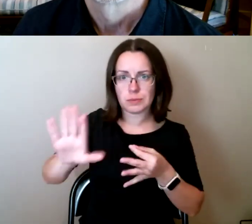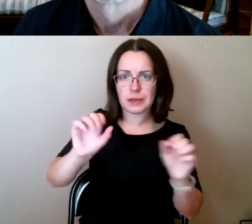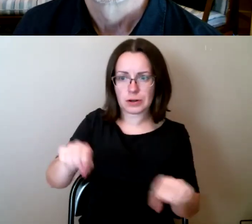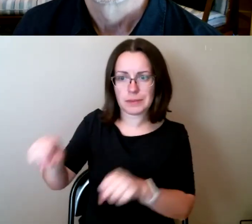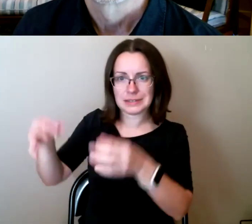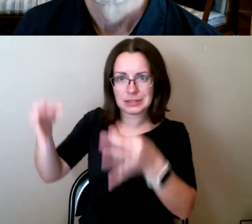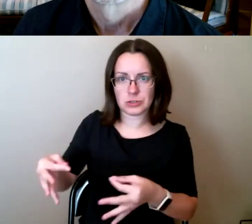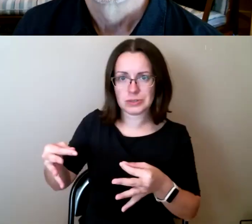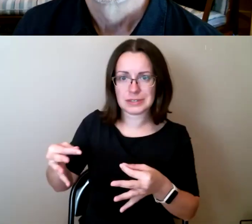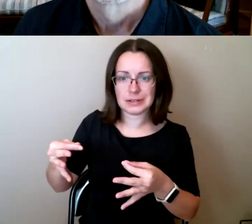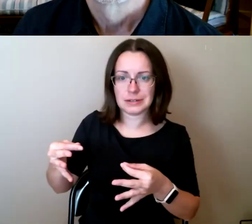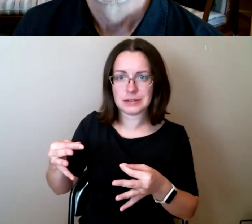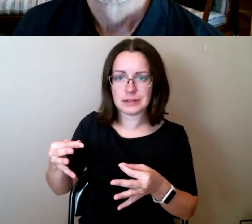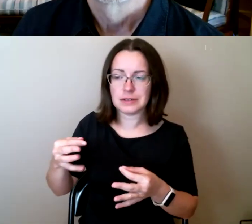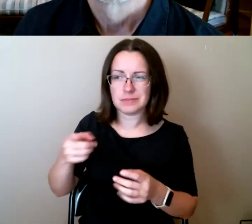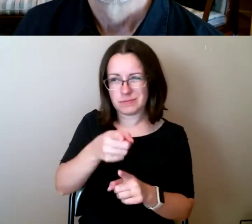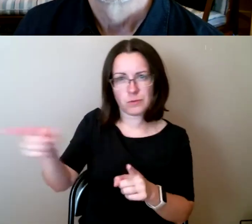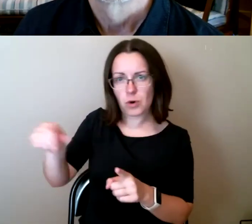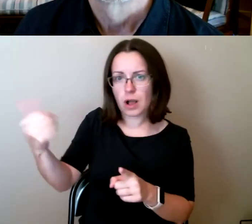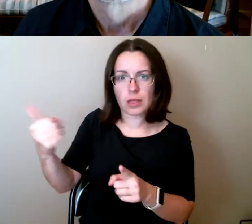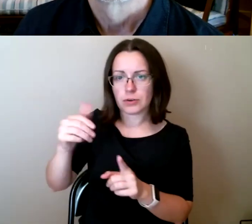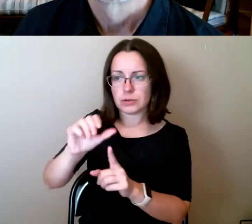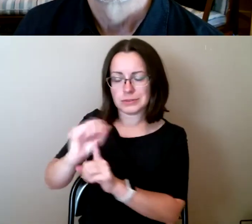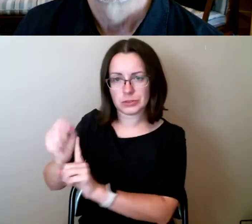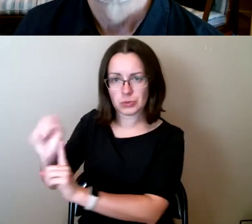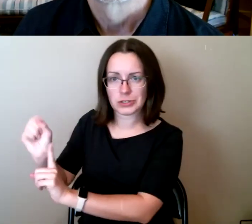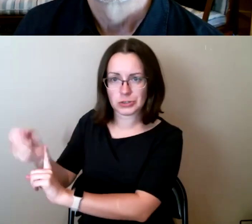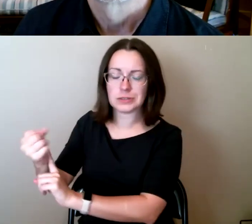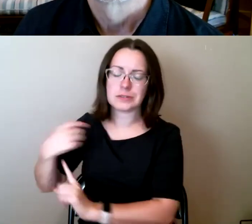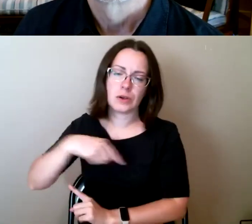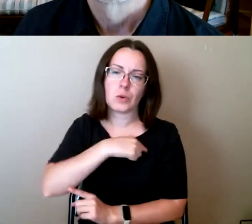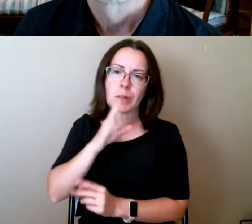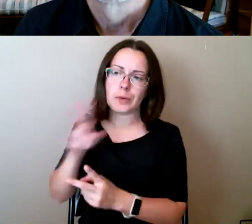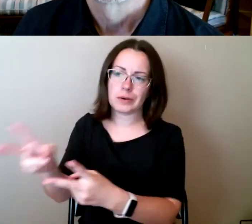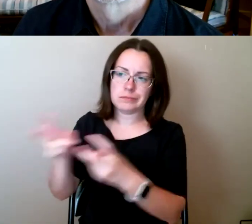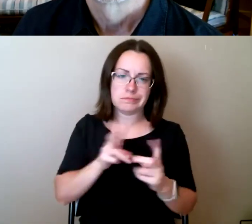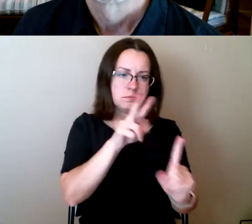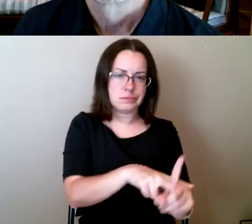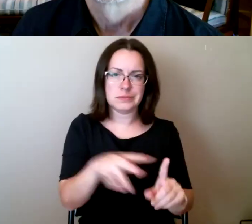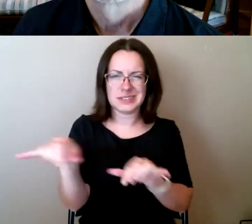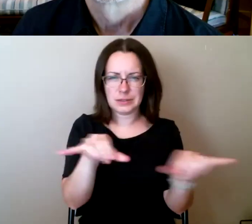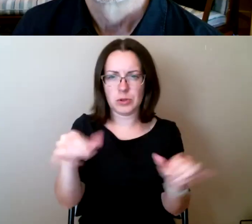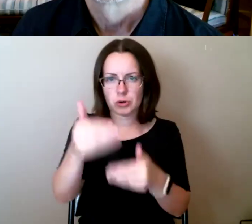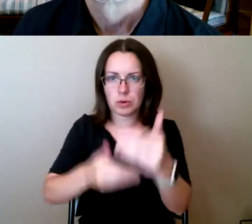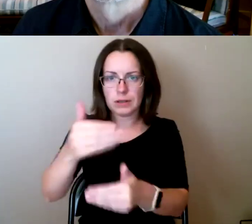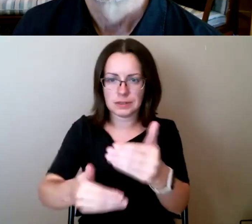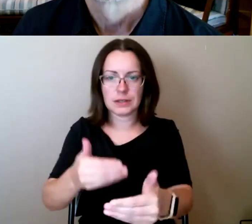uh use similar process where we uh uh go over whether the person is making a choice that